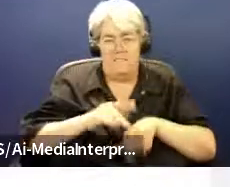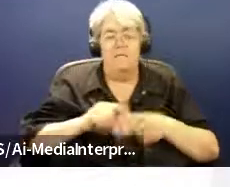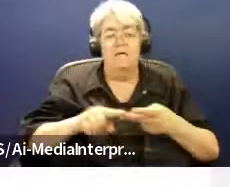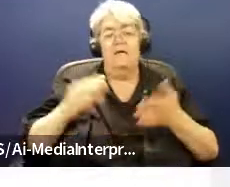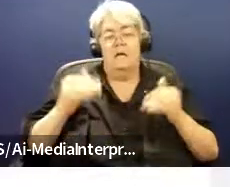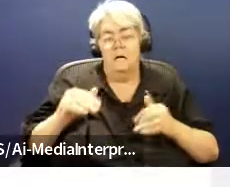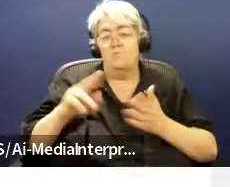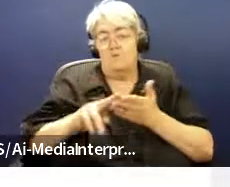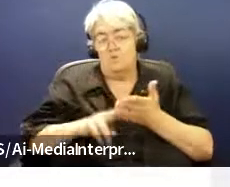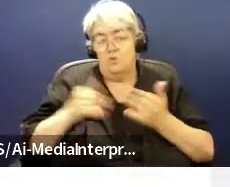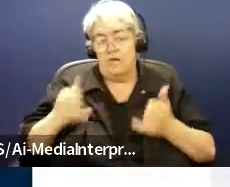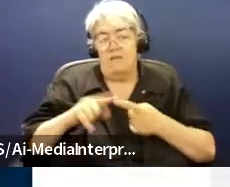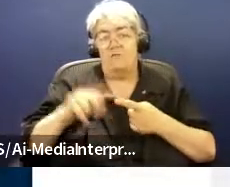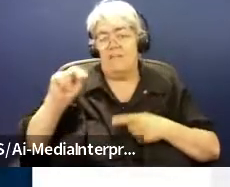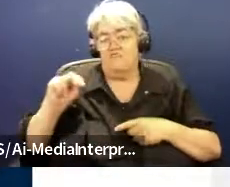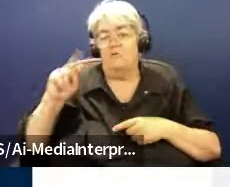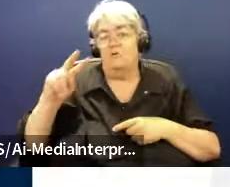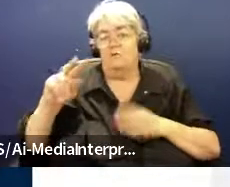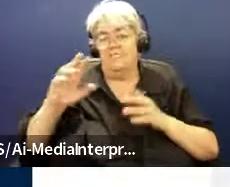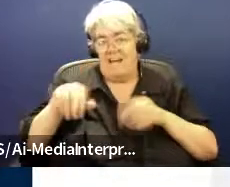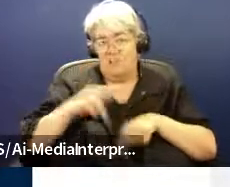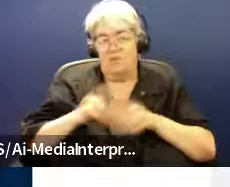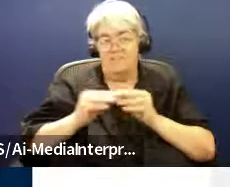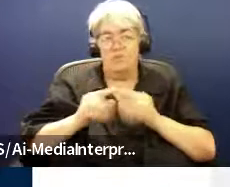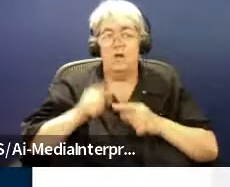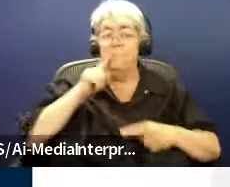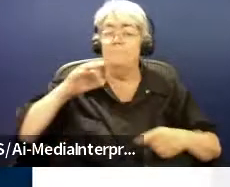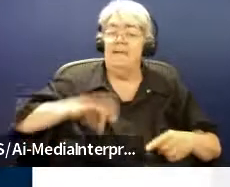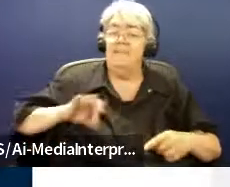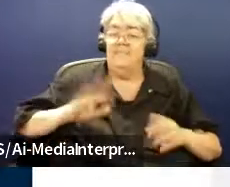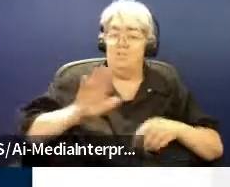hyperlink of whether it is visited or not. SPEAKER: Main region, article region, article region,